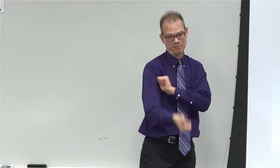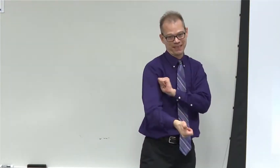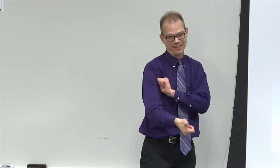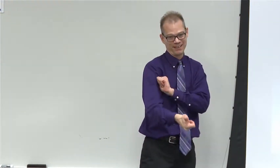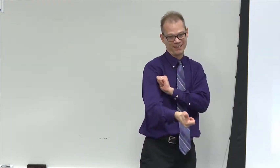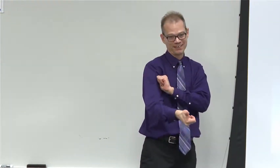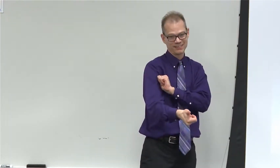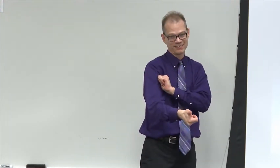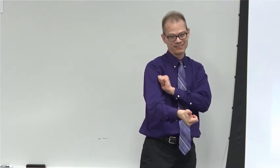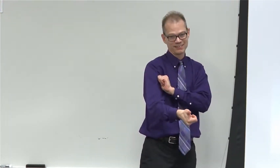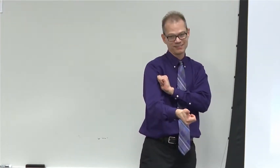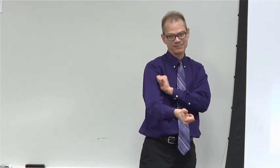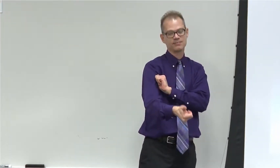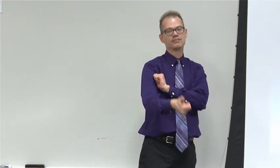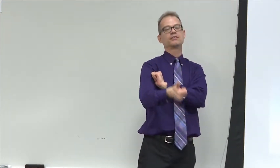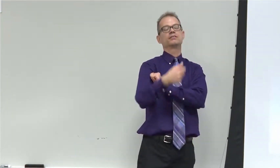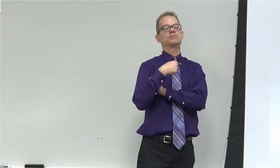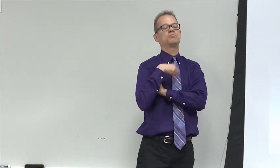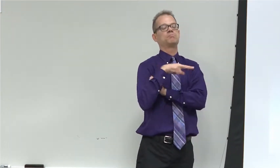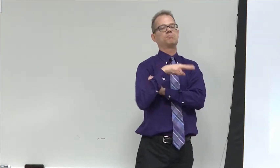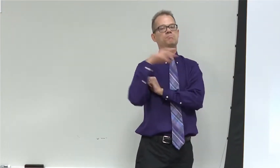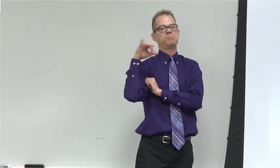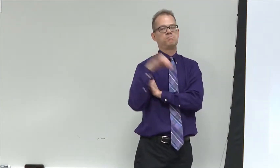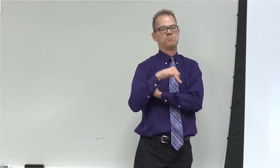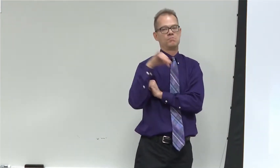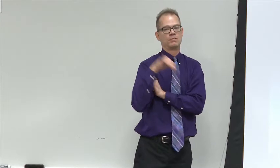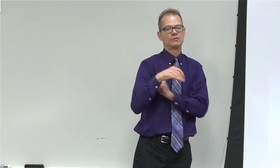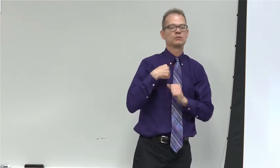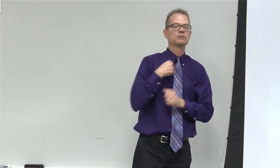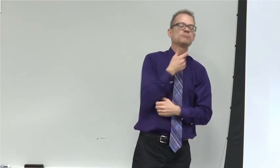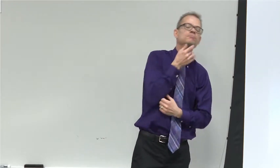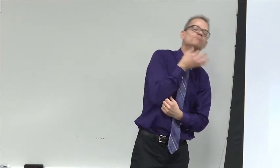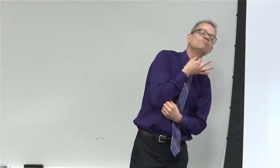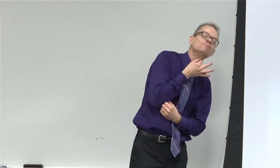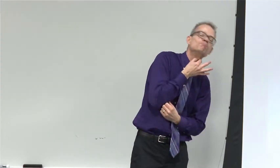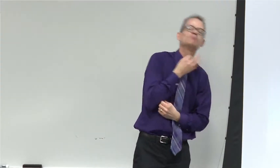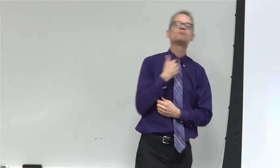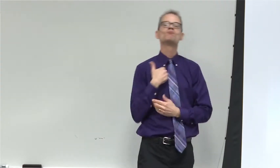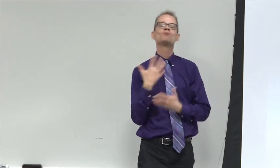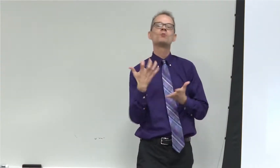The ADA was passed in 1990.